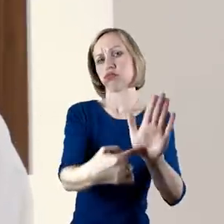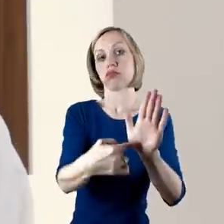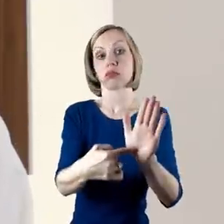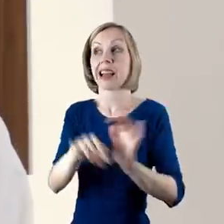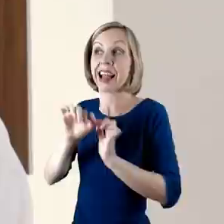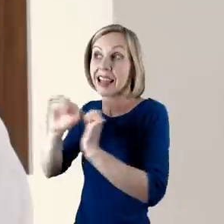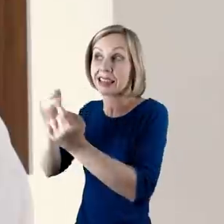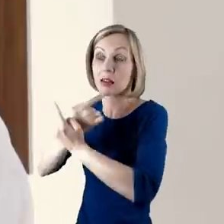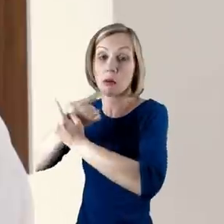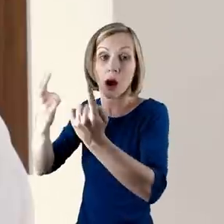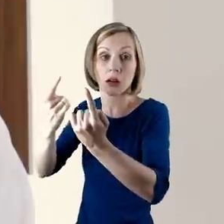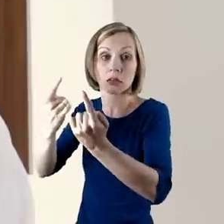and hold to human tradition."